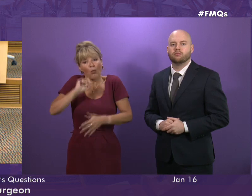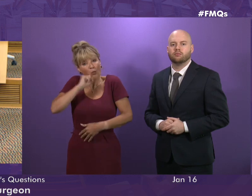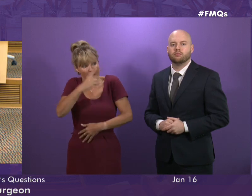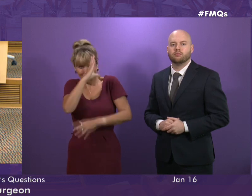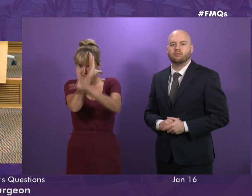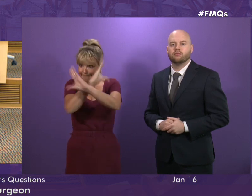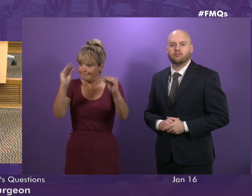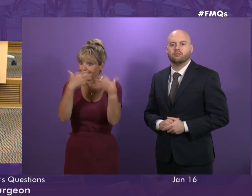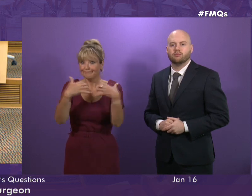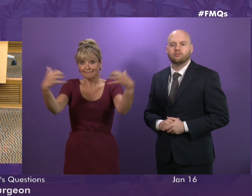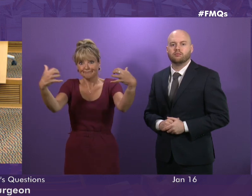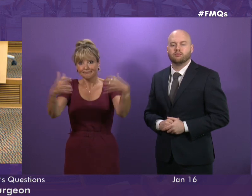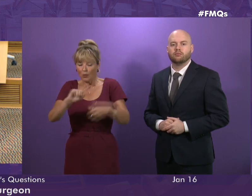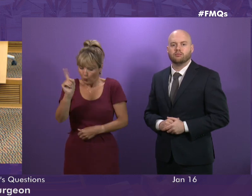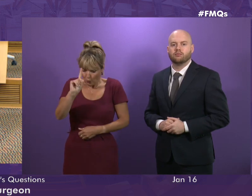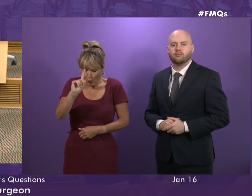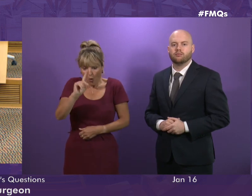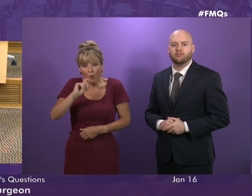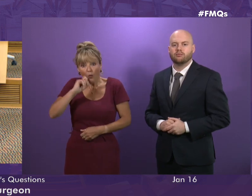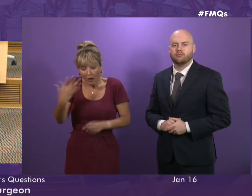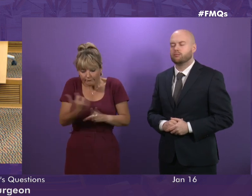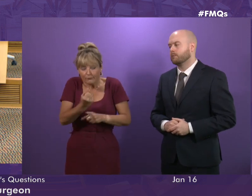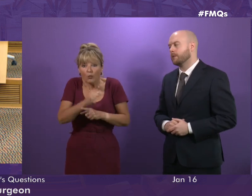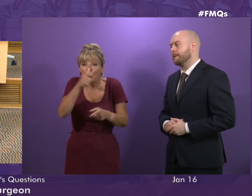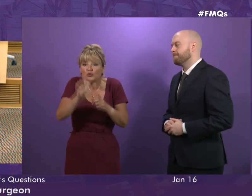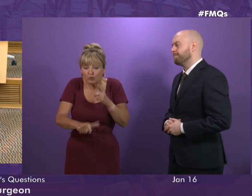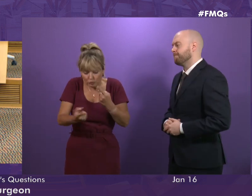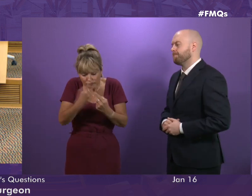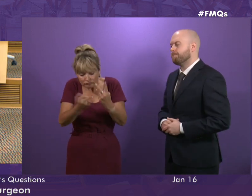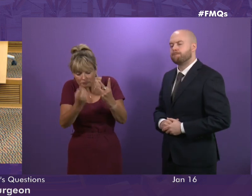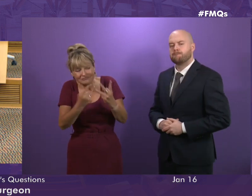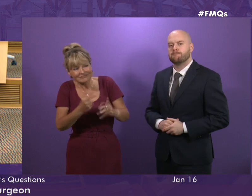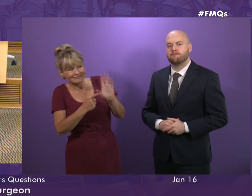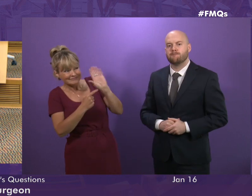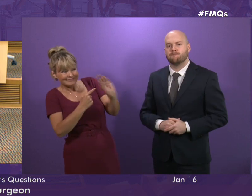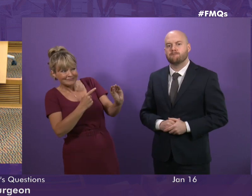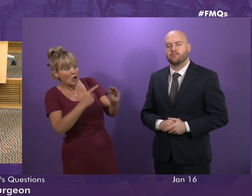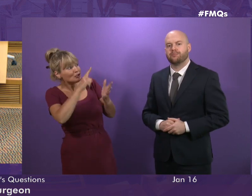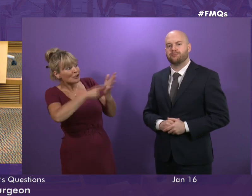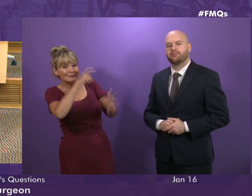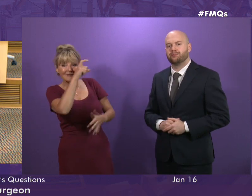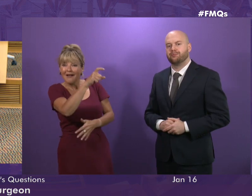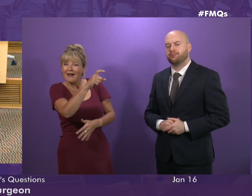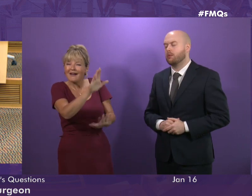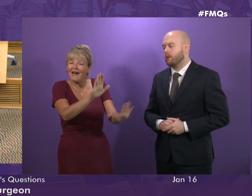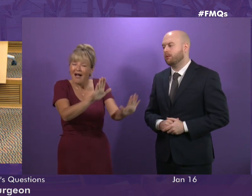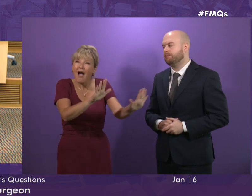the decision that Parliament took yesterday. I can understand this, because it does not